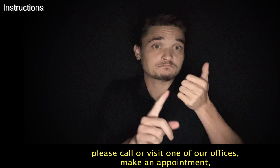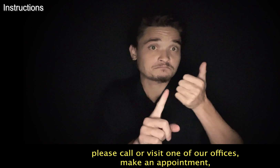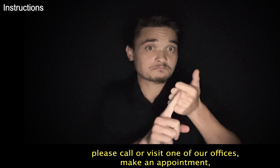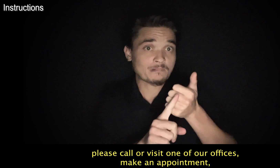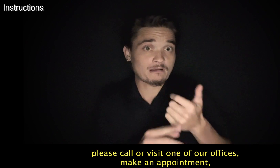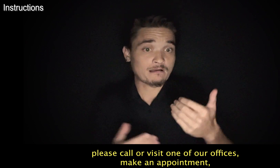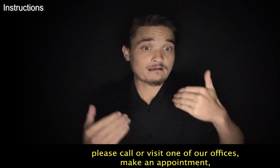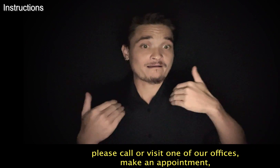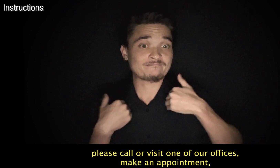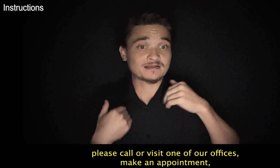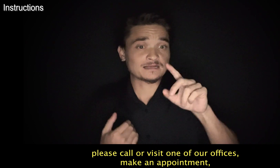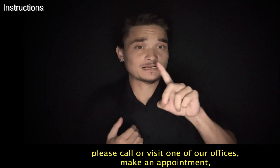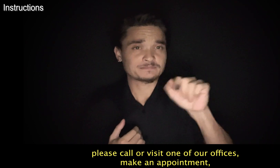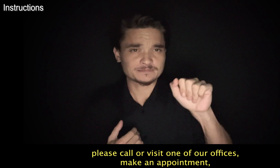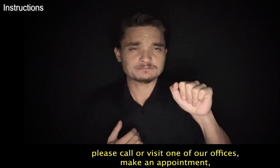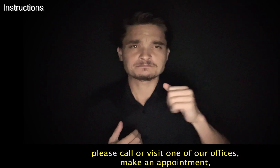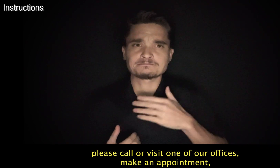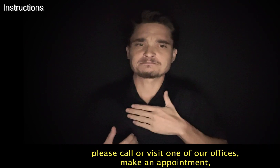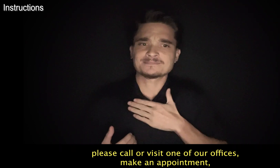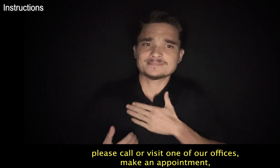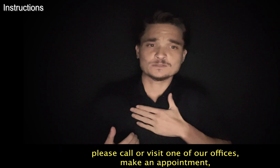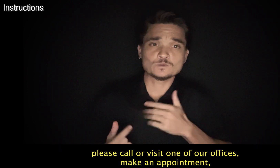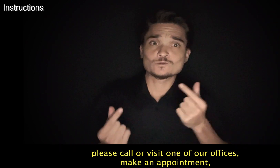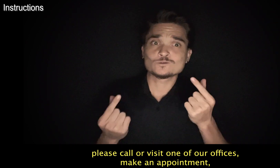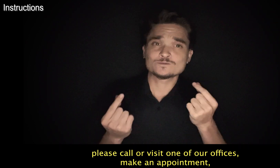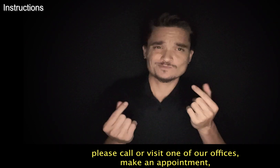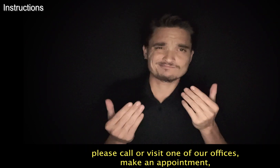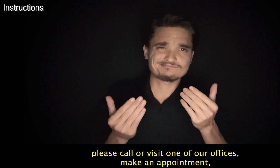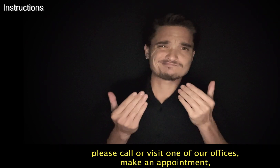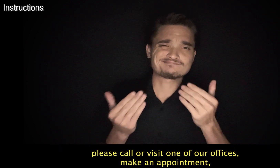please call or visit one of our offices, make an appointment,